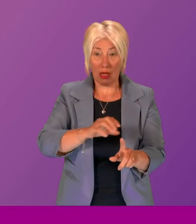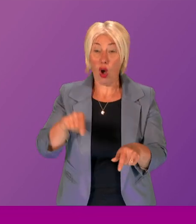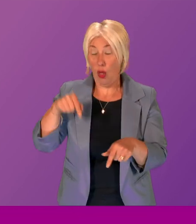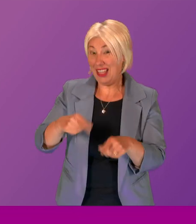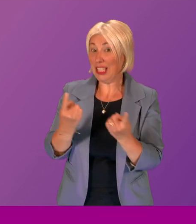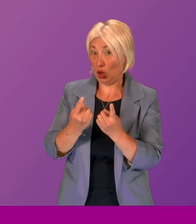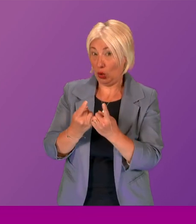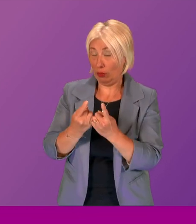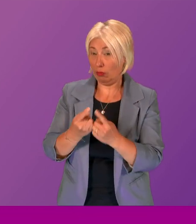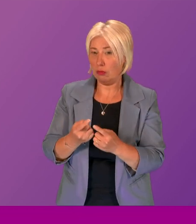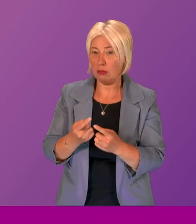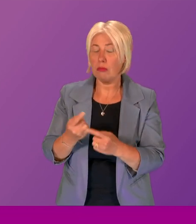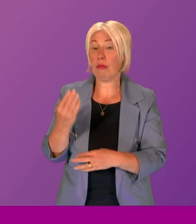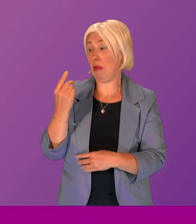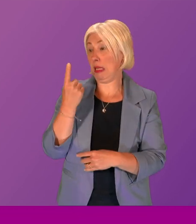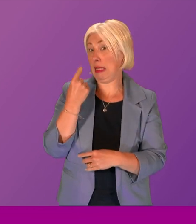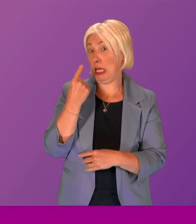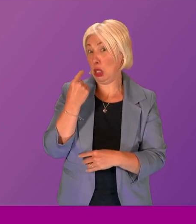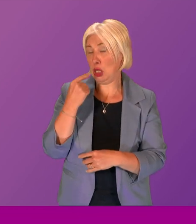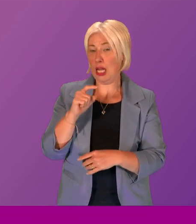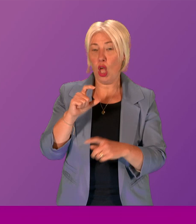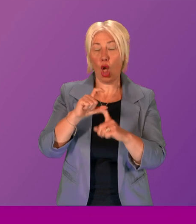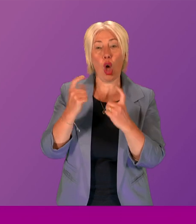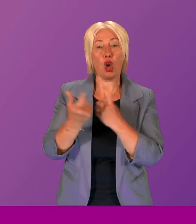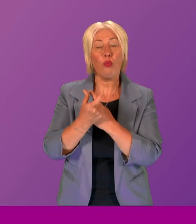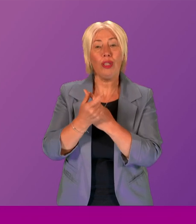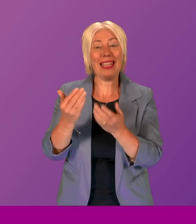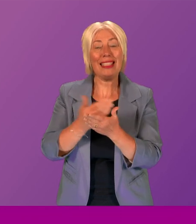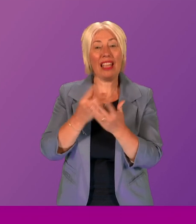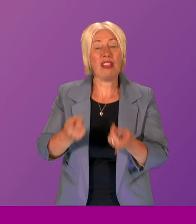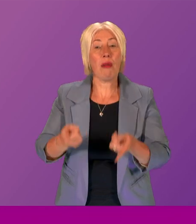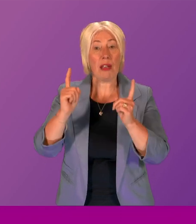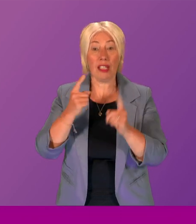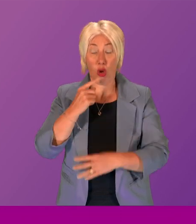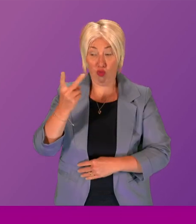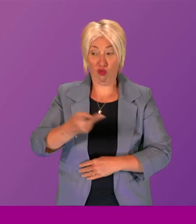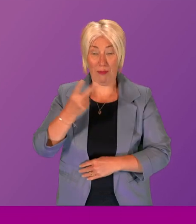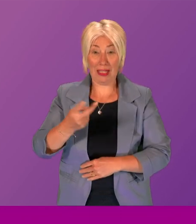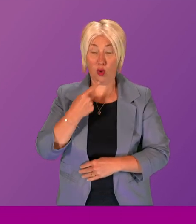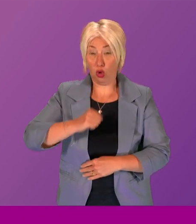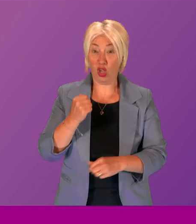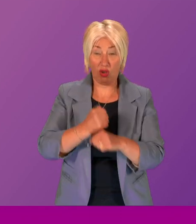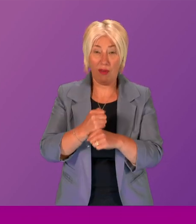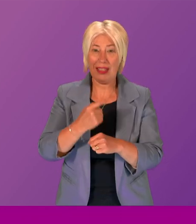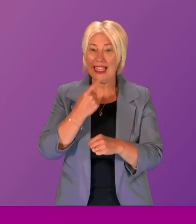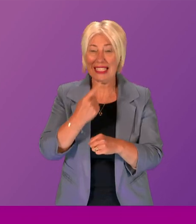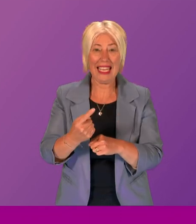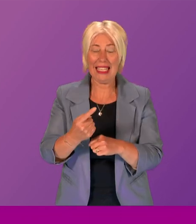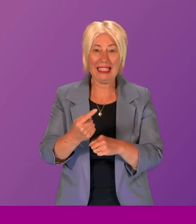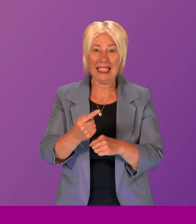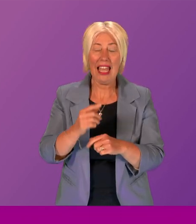the Minister for Victims and Community Safety reiterated the Scottish Government’s position that it’s concern is about deed, not breed.